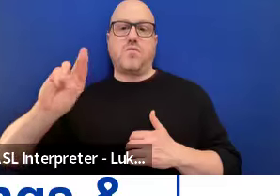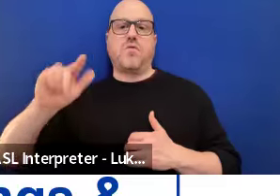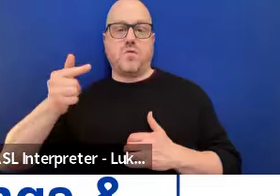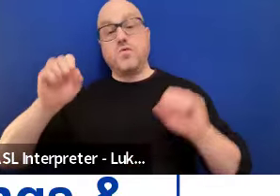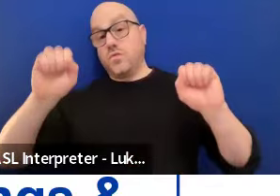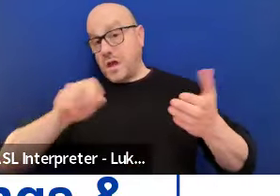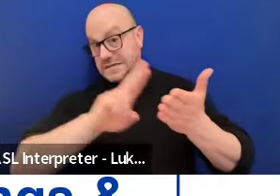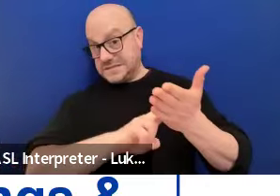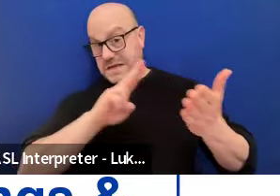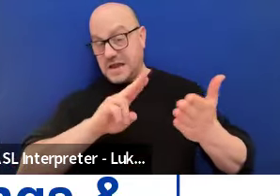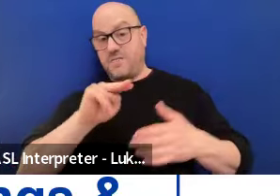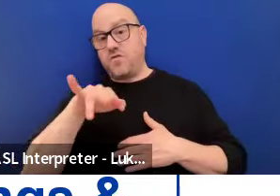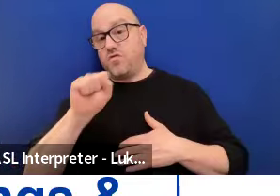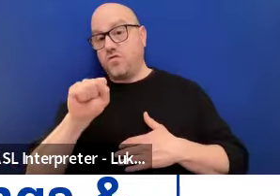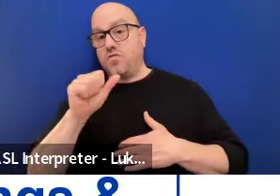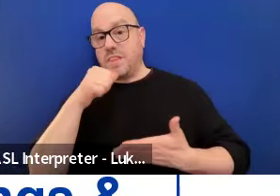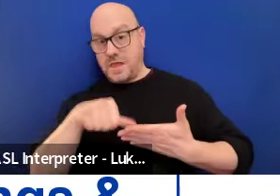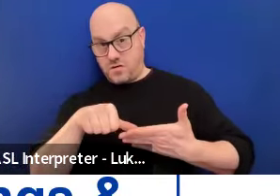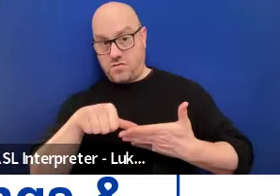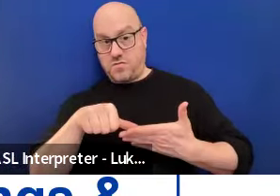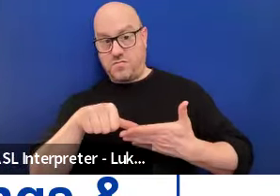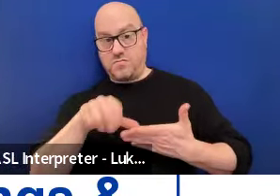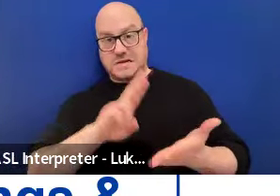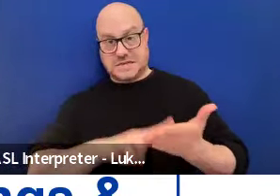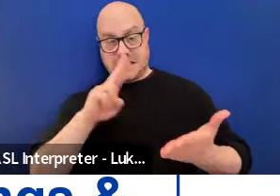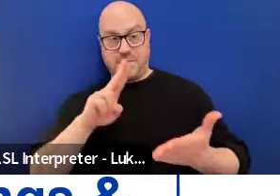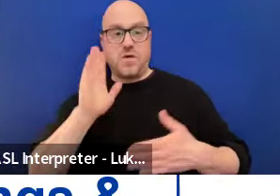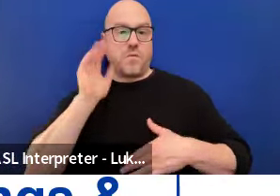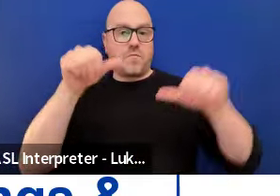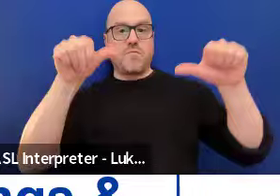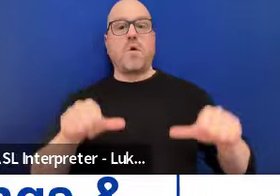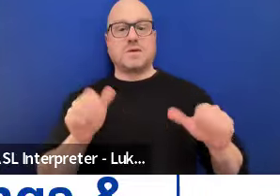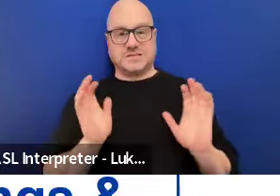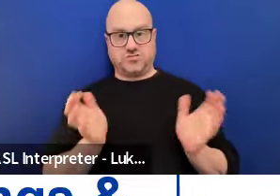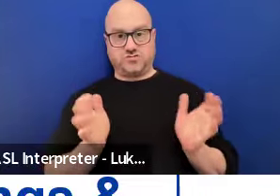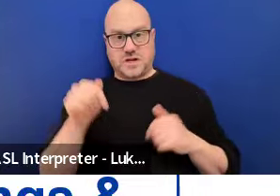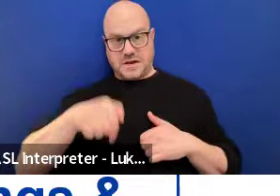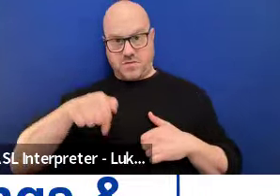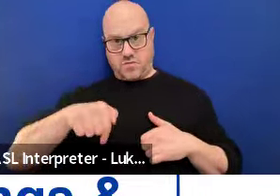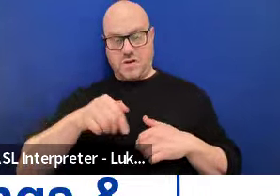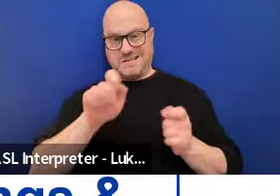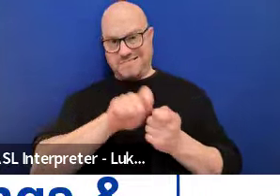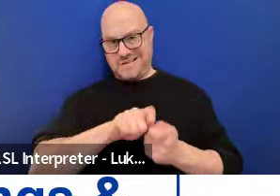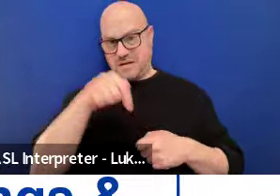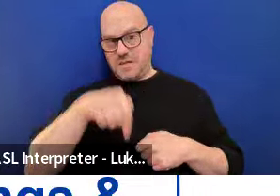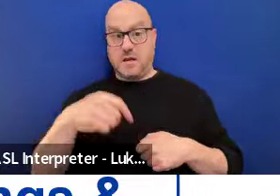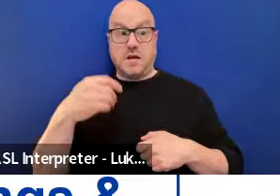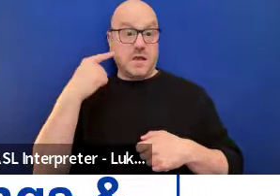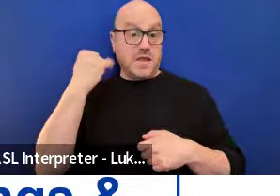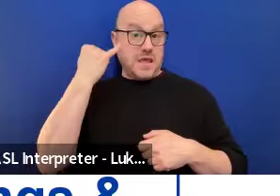ORG. OR YOU CAN SIGN UP FOR THE RTAG NEWSLETTER. IT WILL BE POSTED IN THE CHAT.